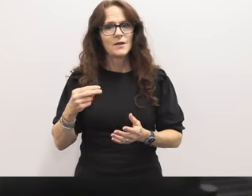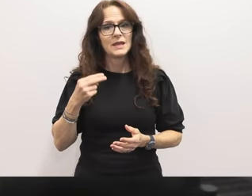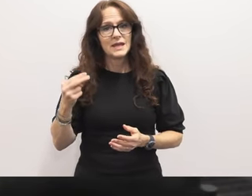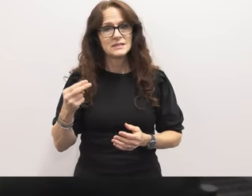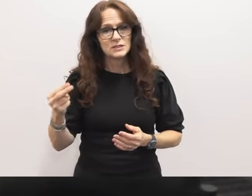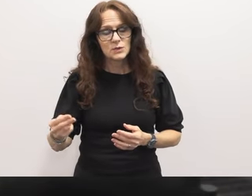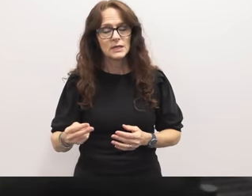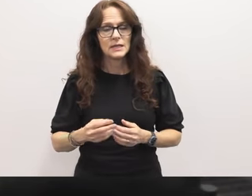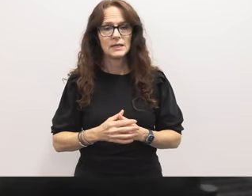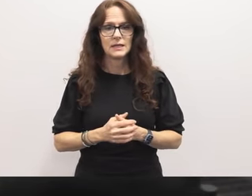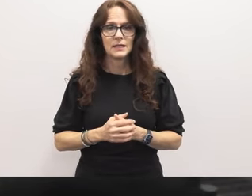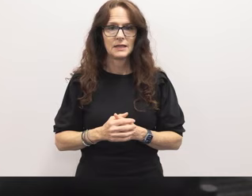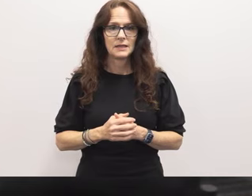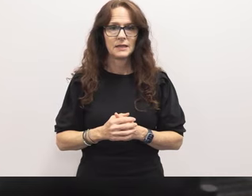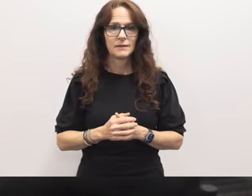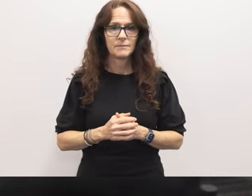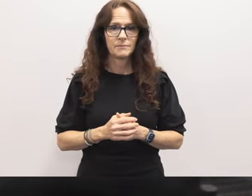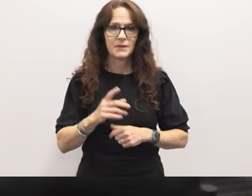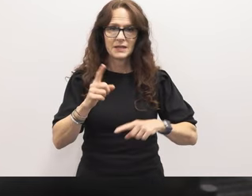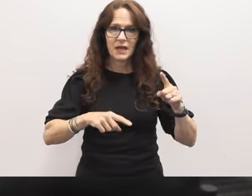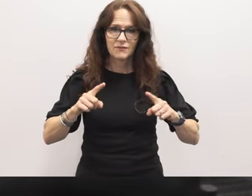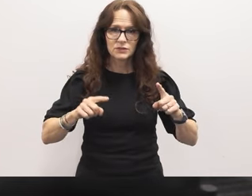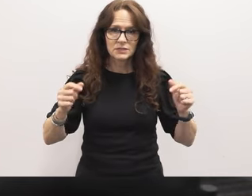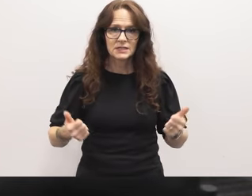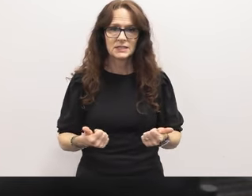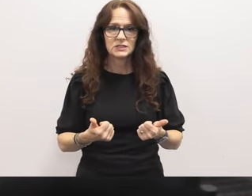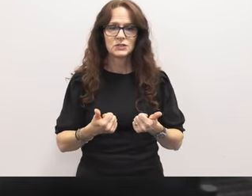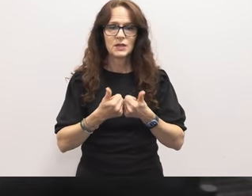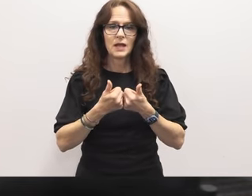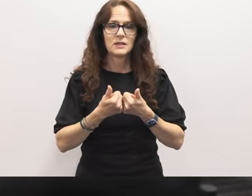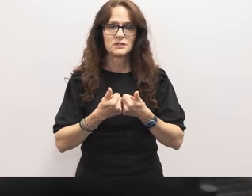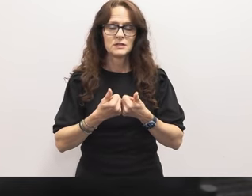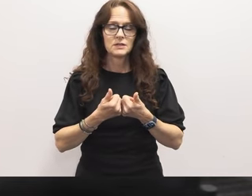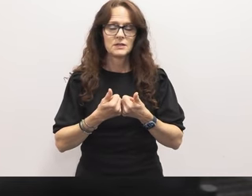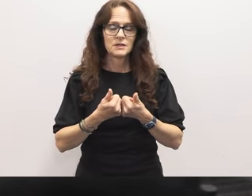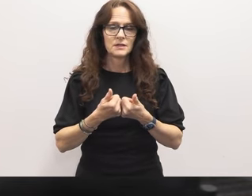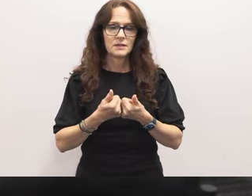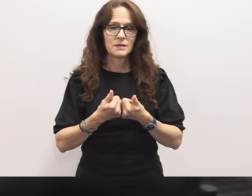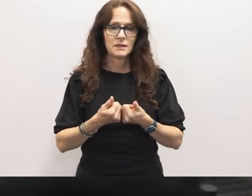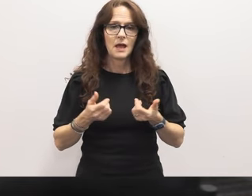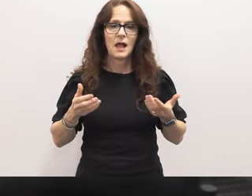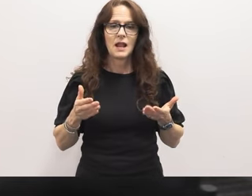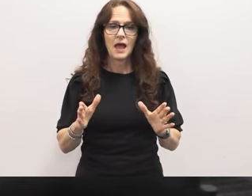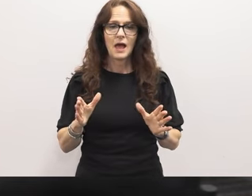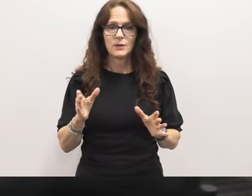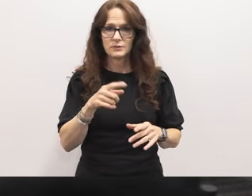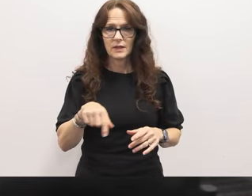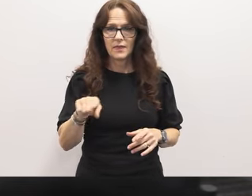of diversity challenges and then it allows them to see what's in front of them.